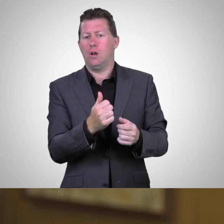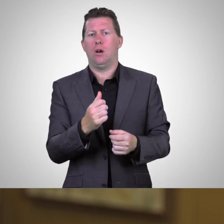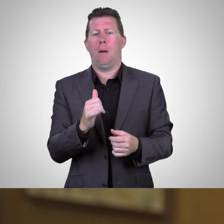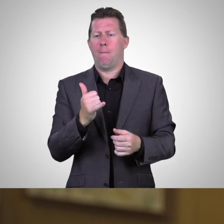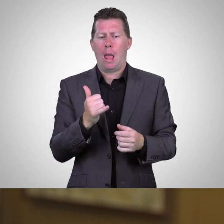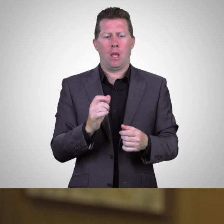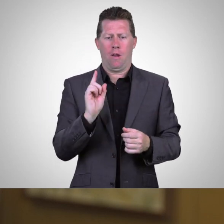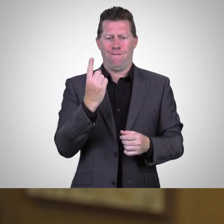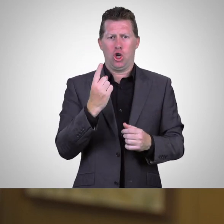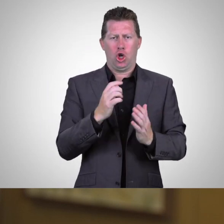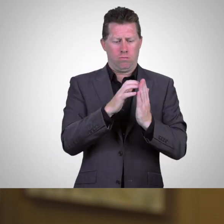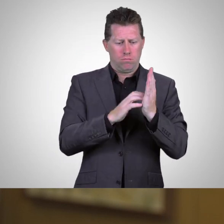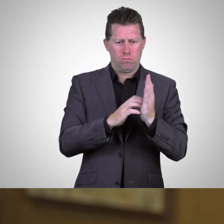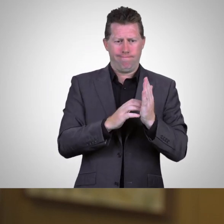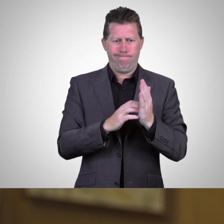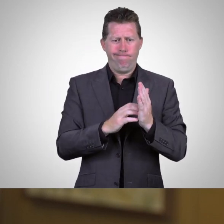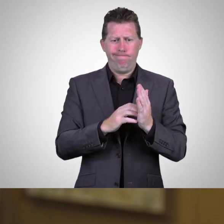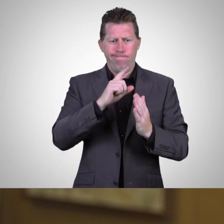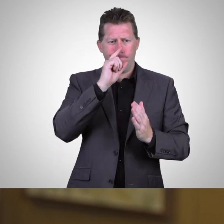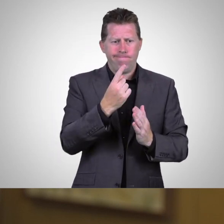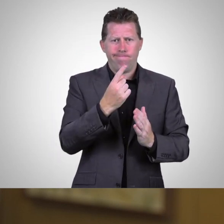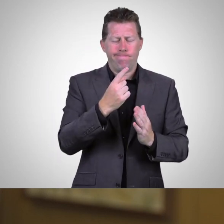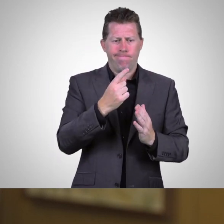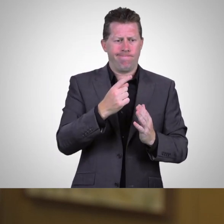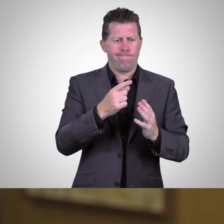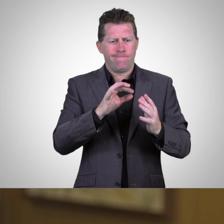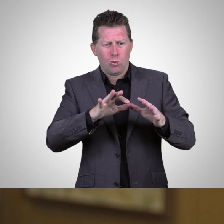perhaps don't do so well in the first assessment they can pick it up in a later assessment,